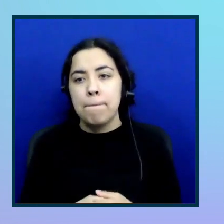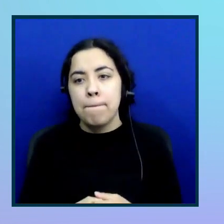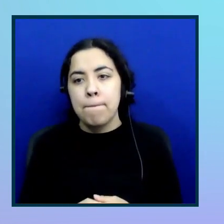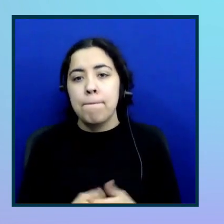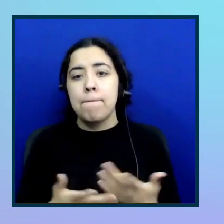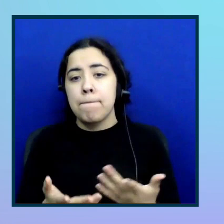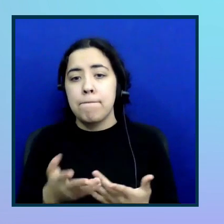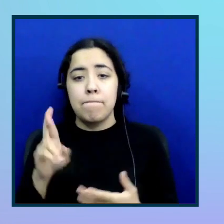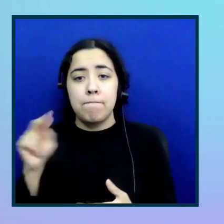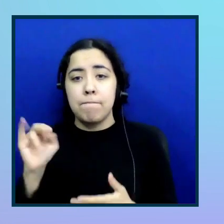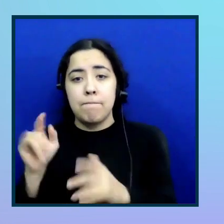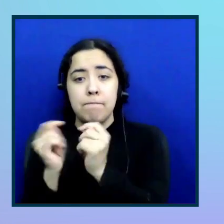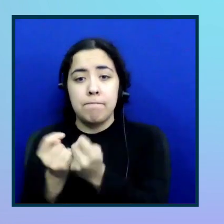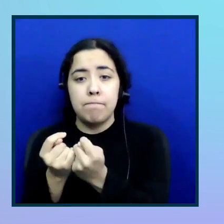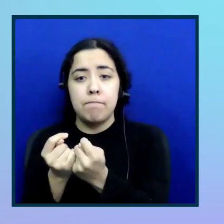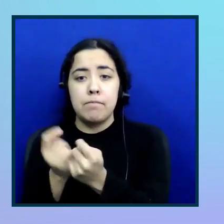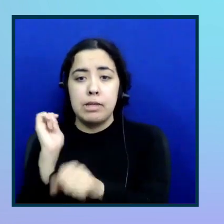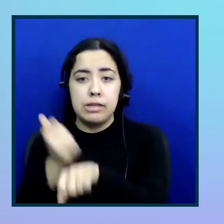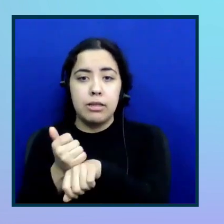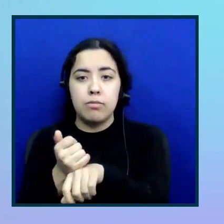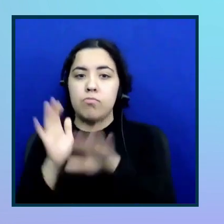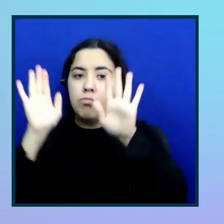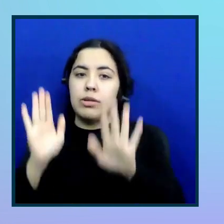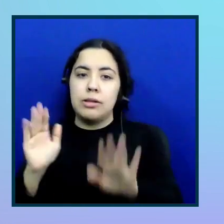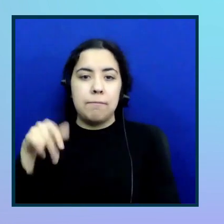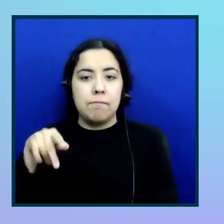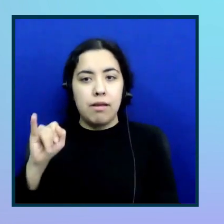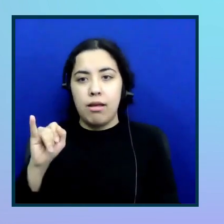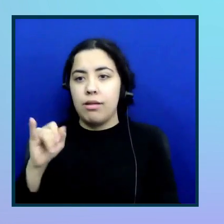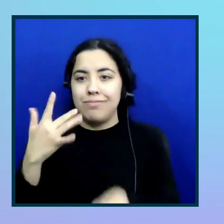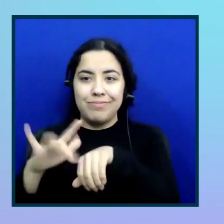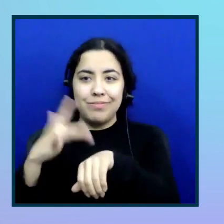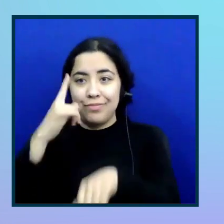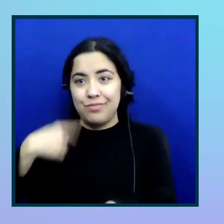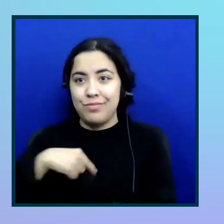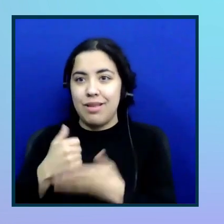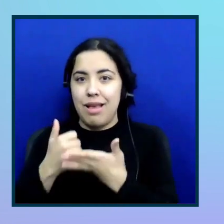the React Native team has put in place this really awesome API that we have available to us to help address some of these issues.